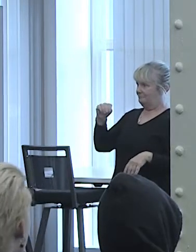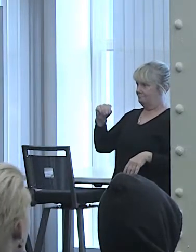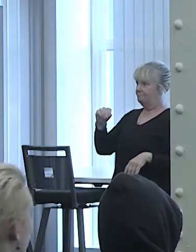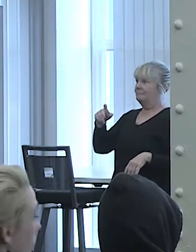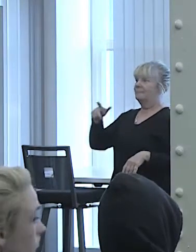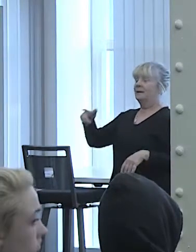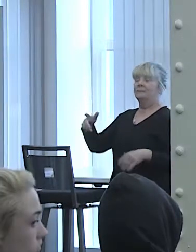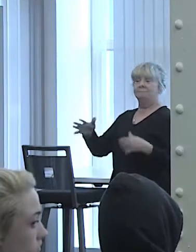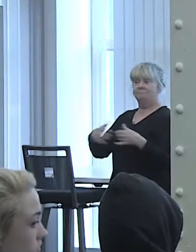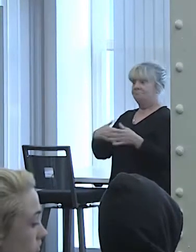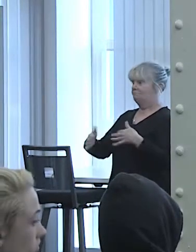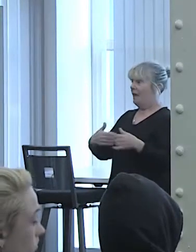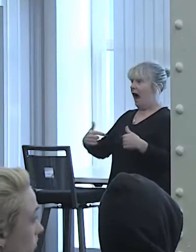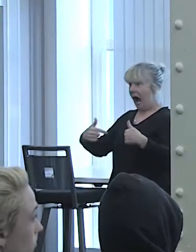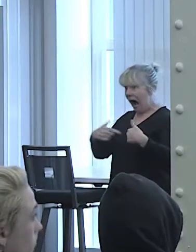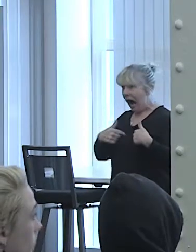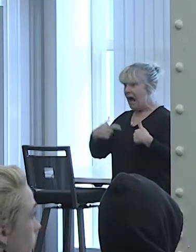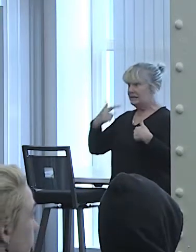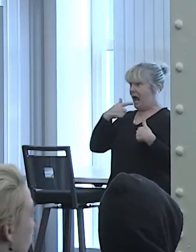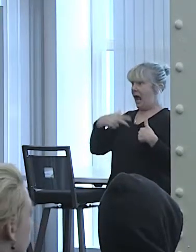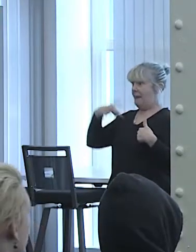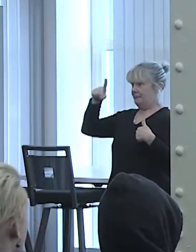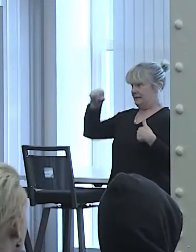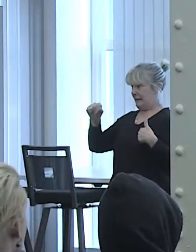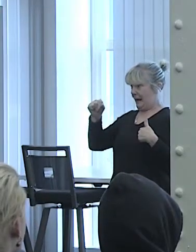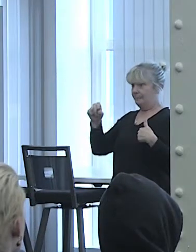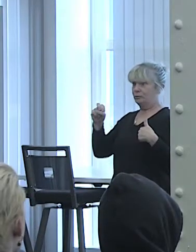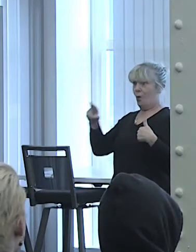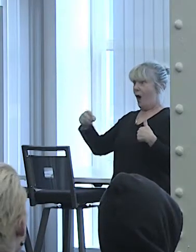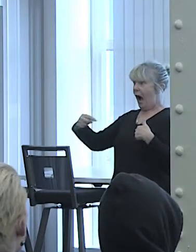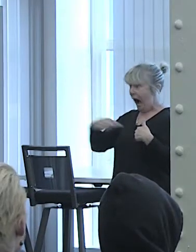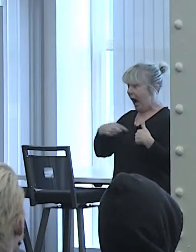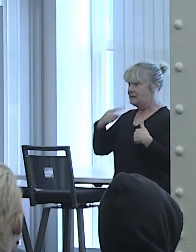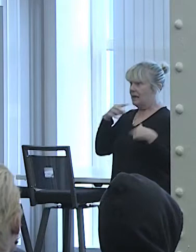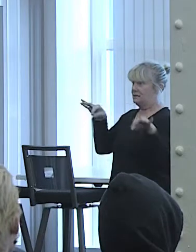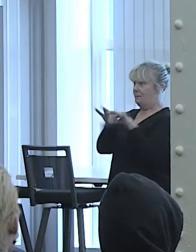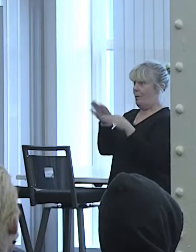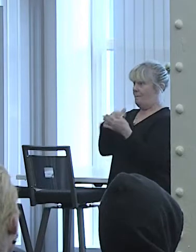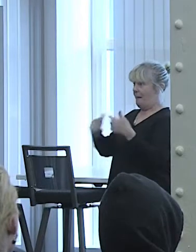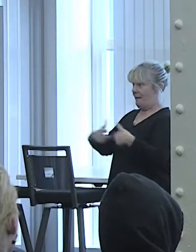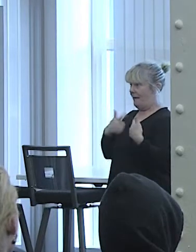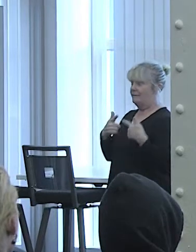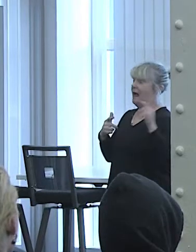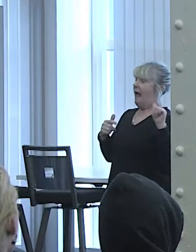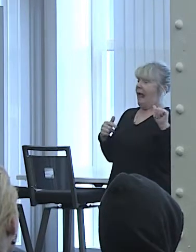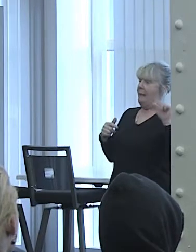whether or not disability is a salient part of your life. In other words, able-ism is a form of oppression.